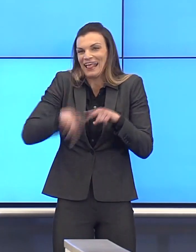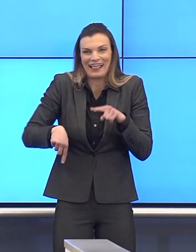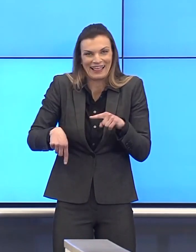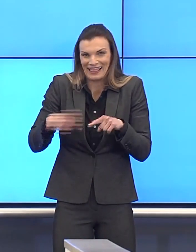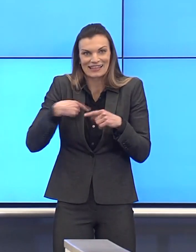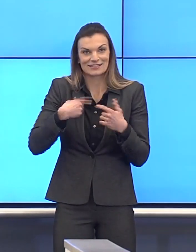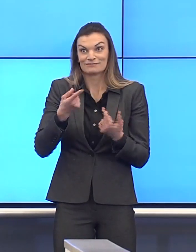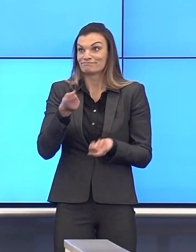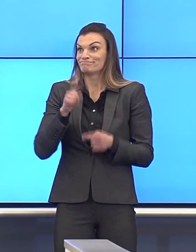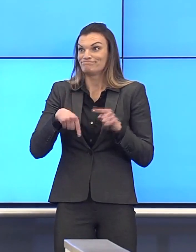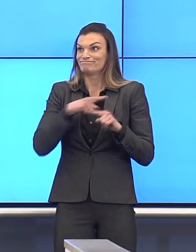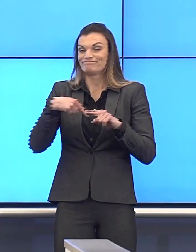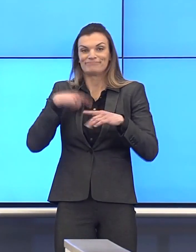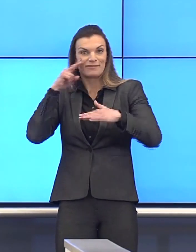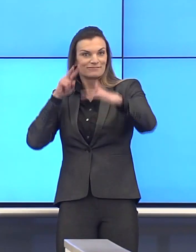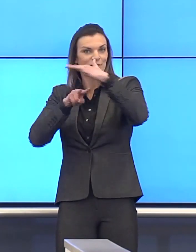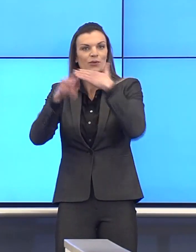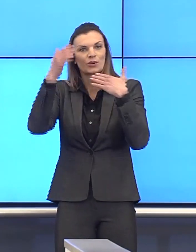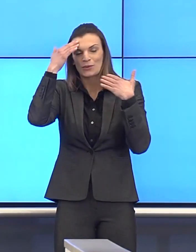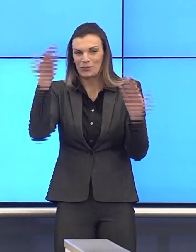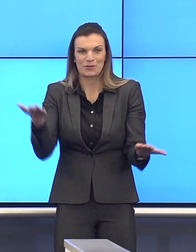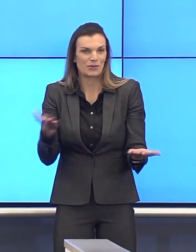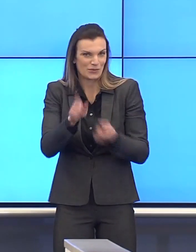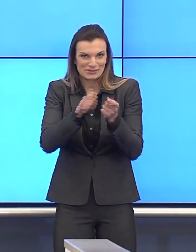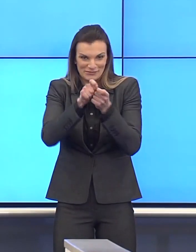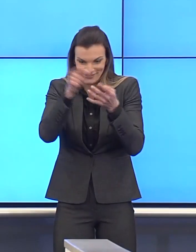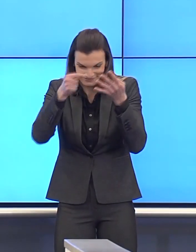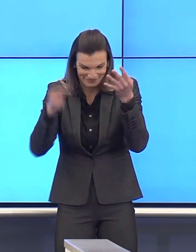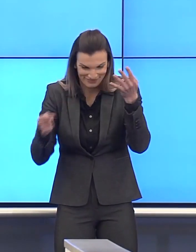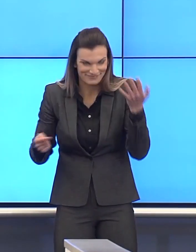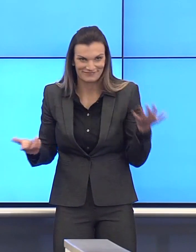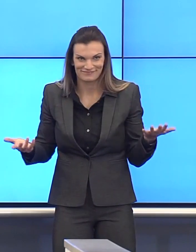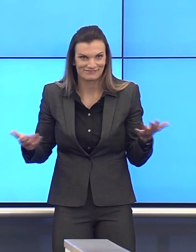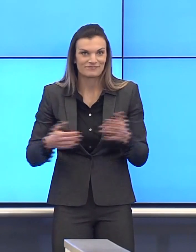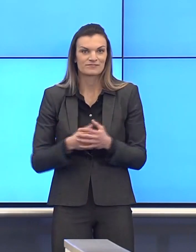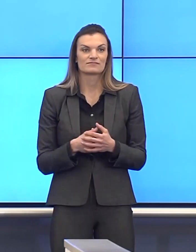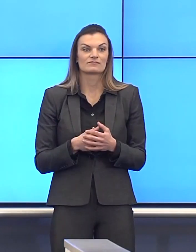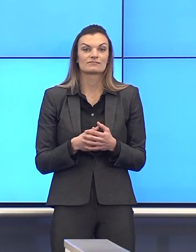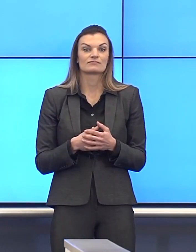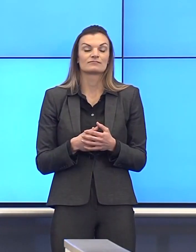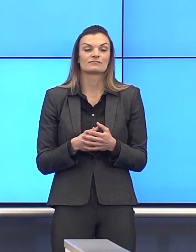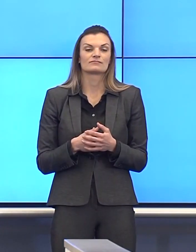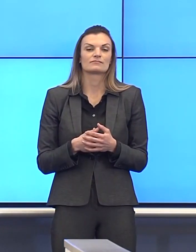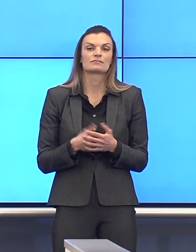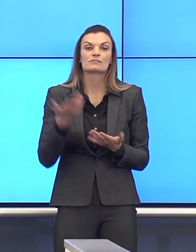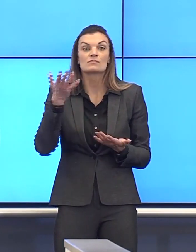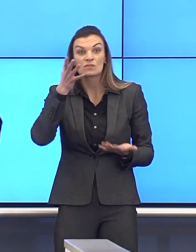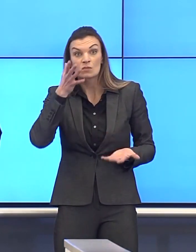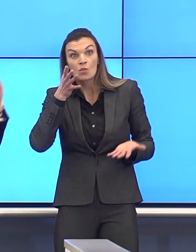STEP. THERE ARE A VARIETY OF THINGS THAT WE ARE LOOKING AT. I THINK THAT, YOU KNOW IN, THE